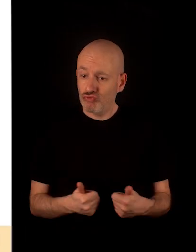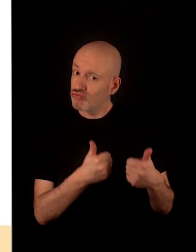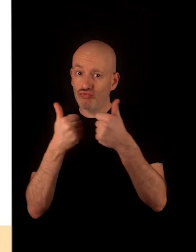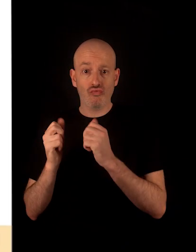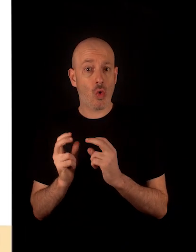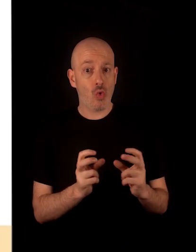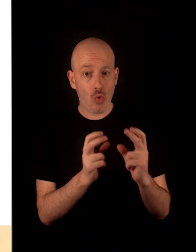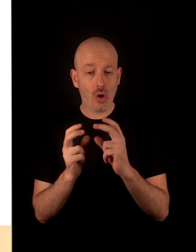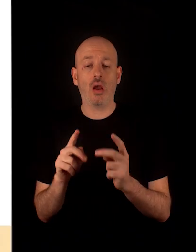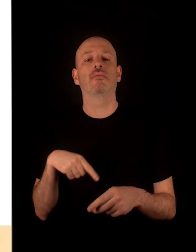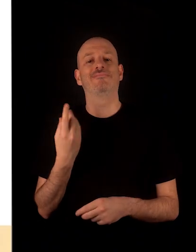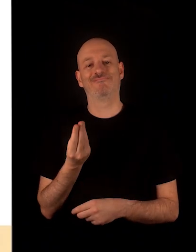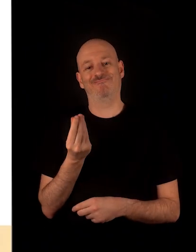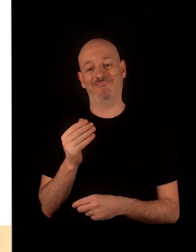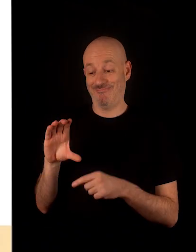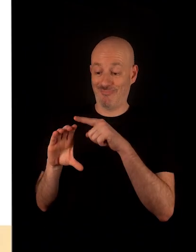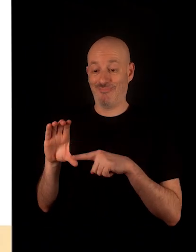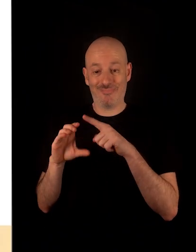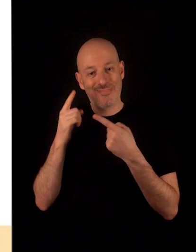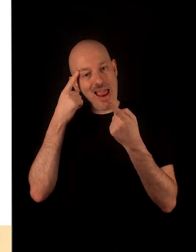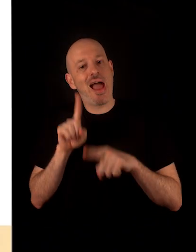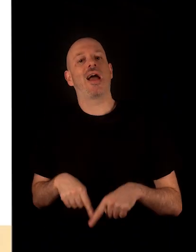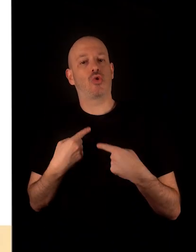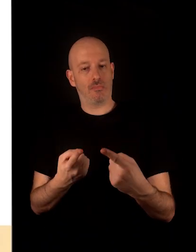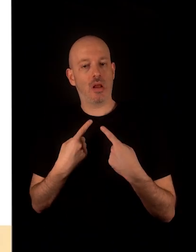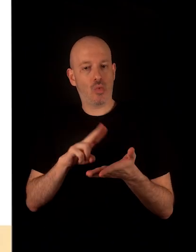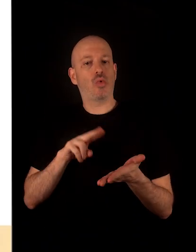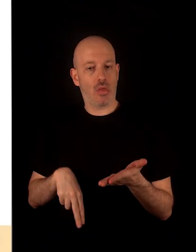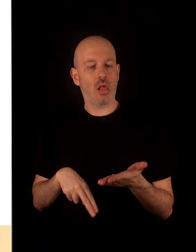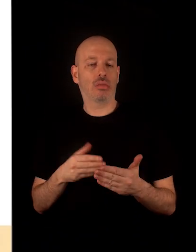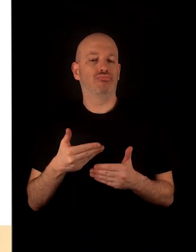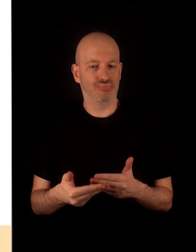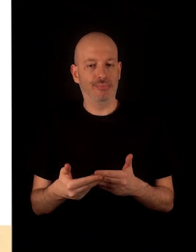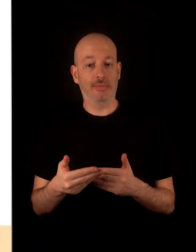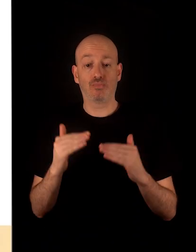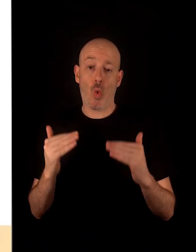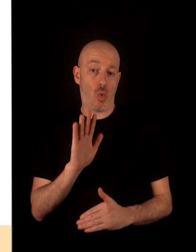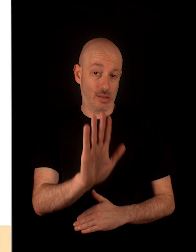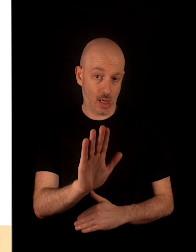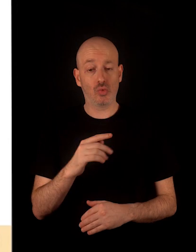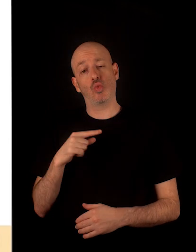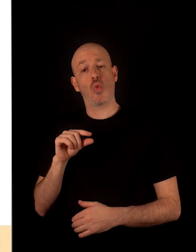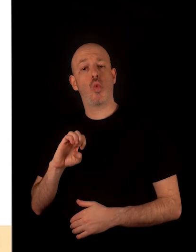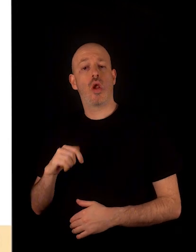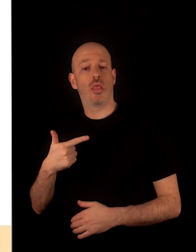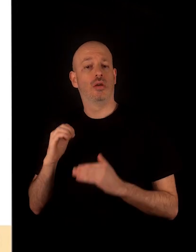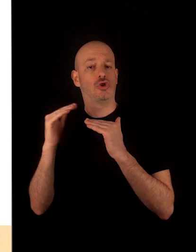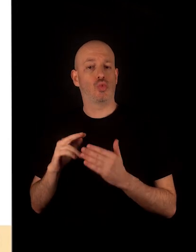Maybe when you know who will join you, we will have a shorter residency or you remove some dates